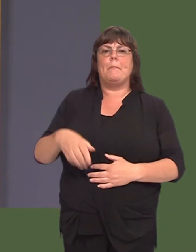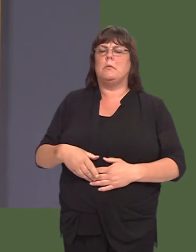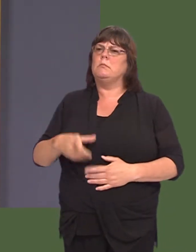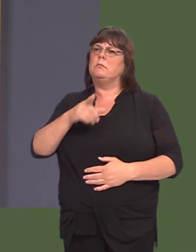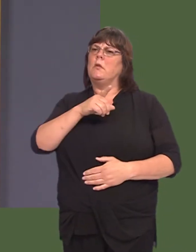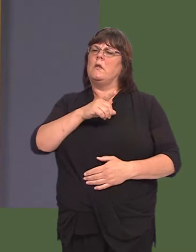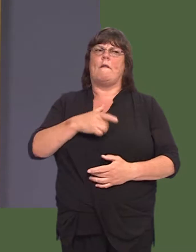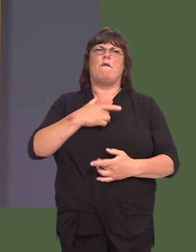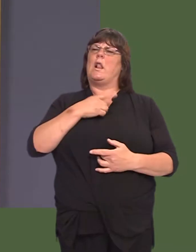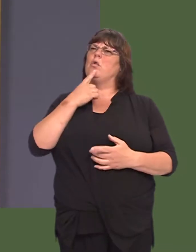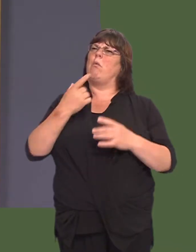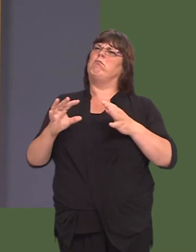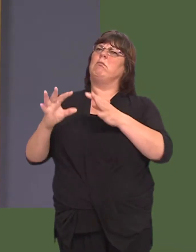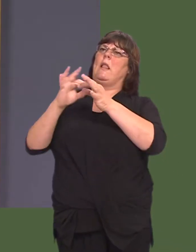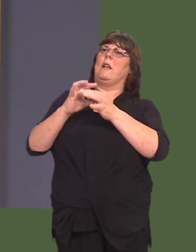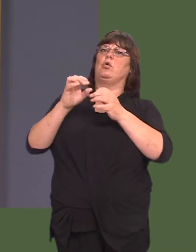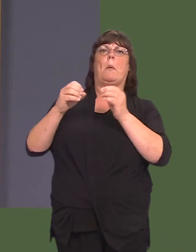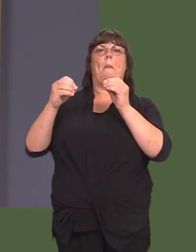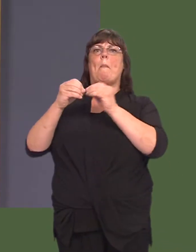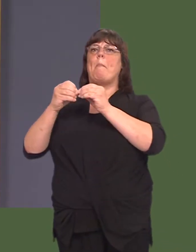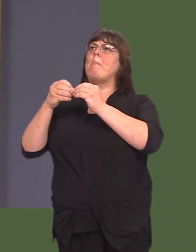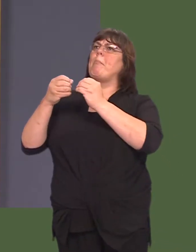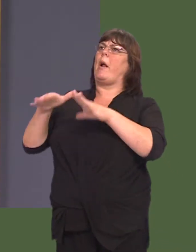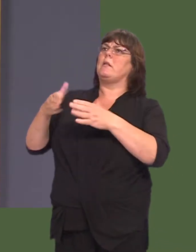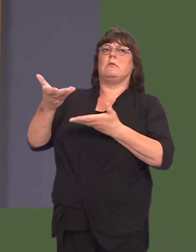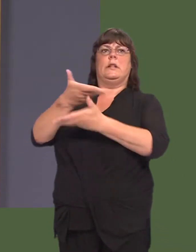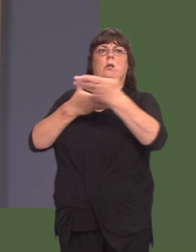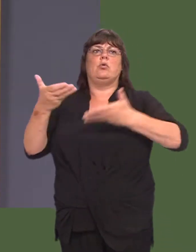Therefore, this seems to be rather irrelevant to the whole question of the Brexit negotiations.